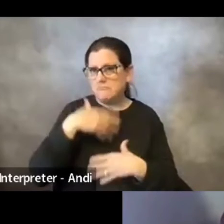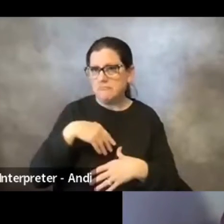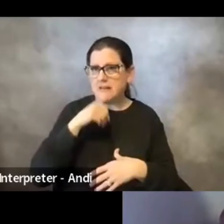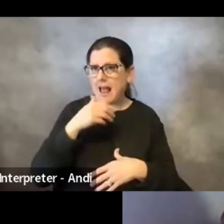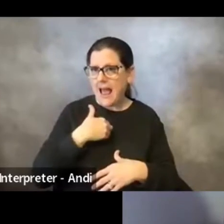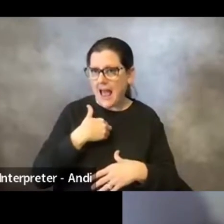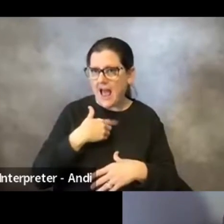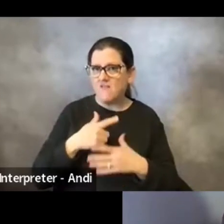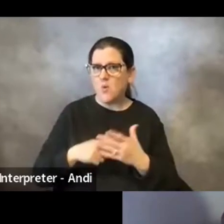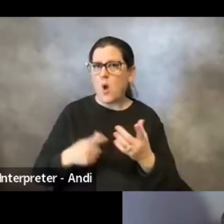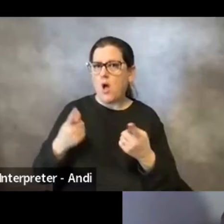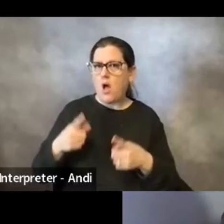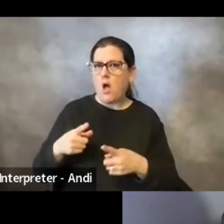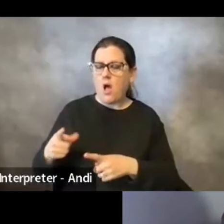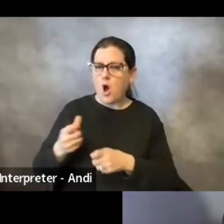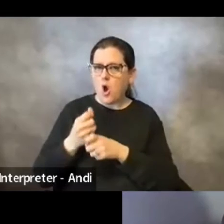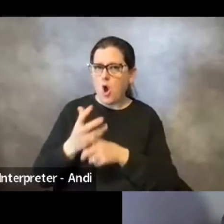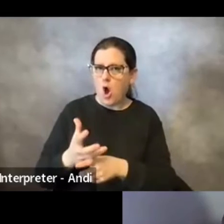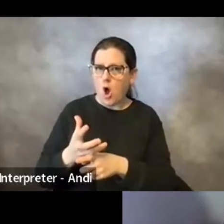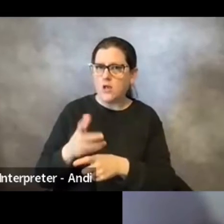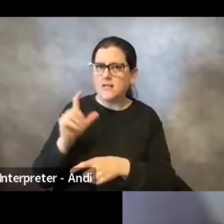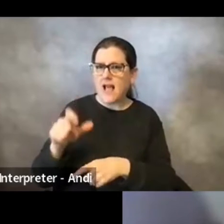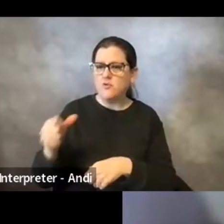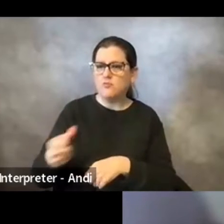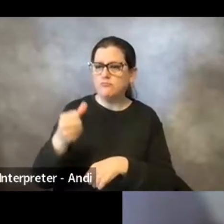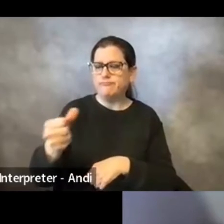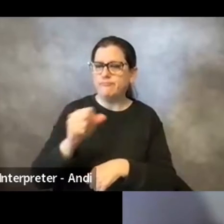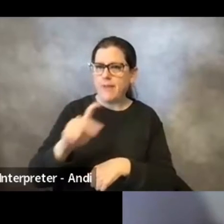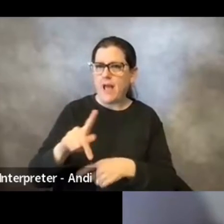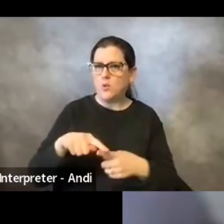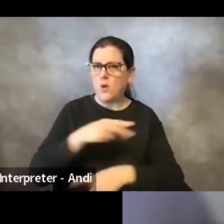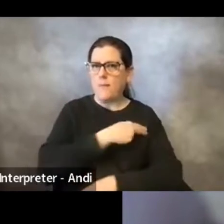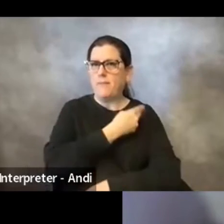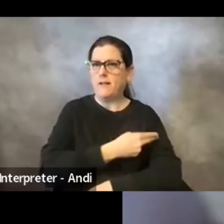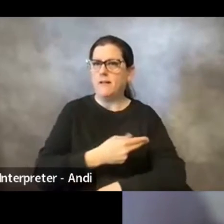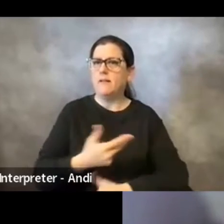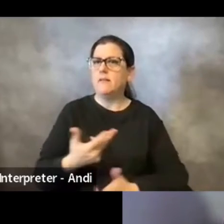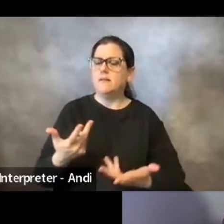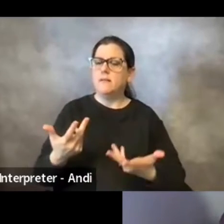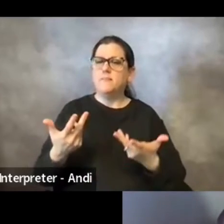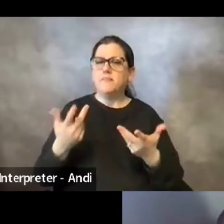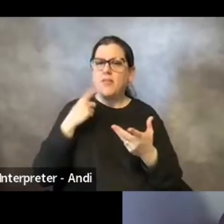caused them to be readmitted. But yeah, I mean, I think overall, and just in the general